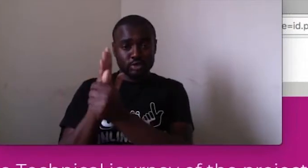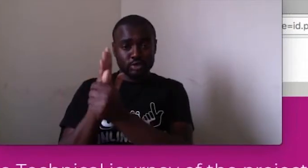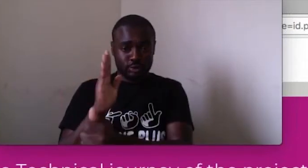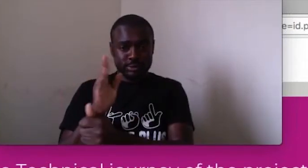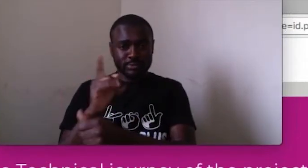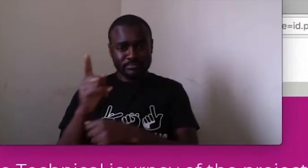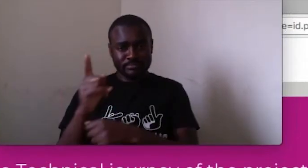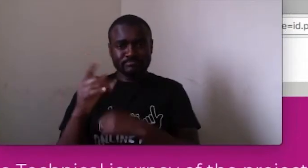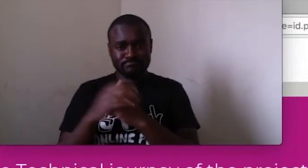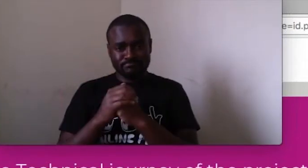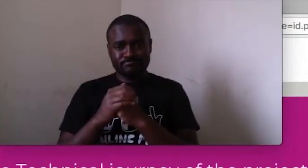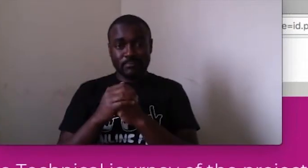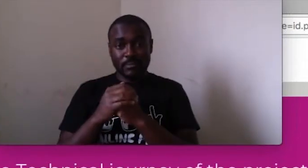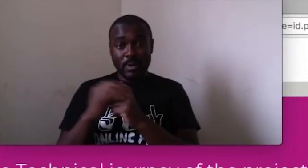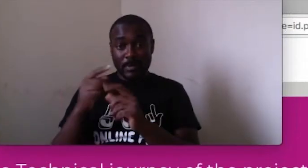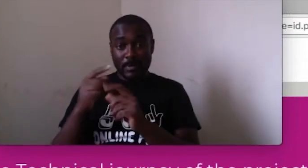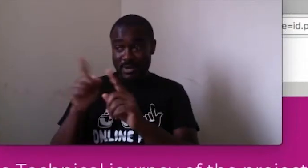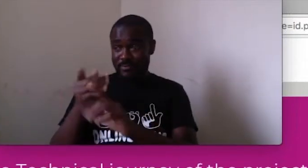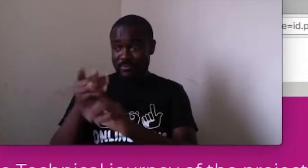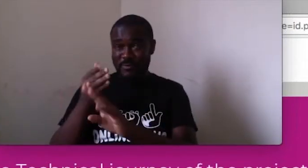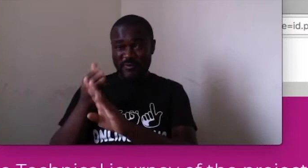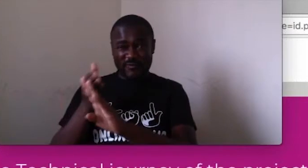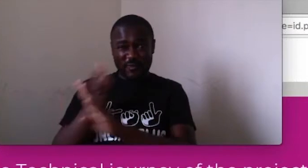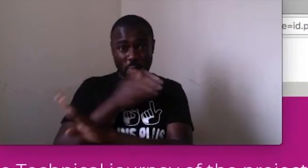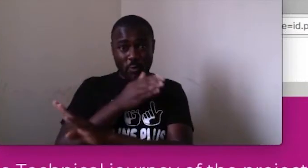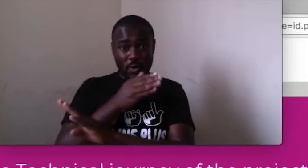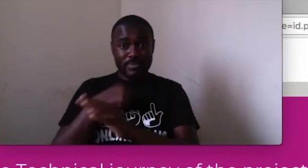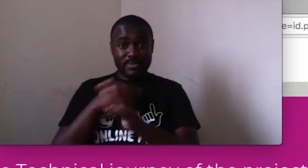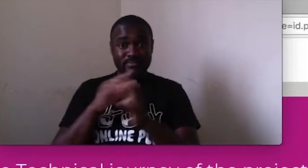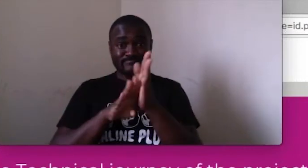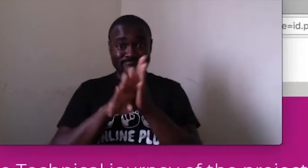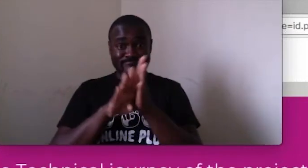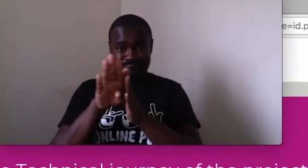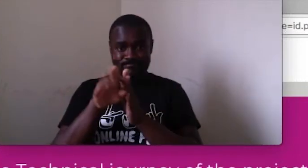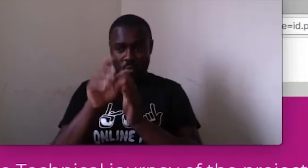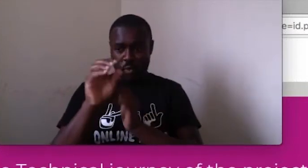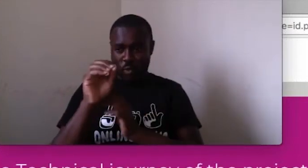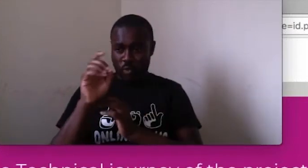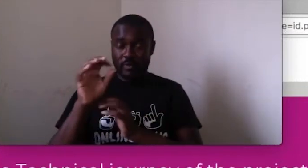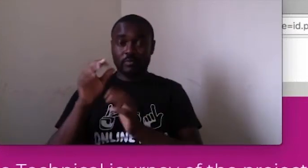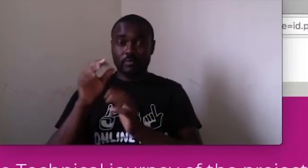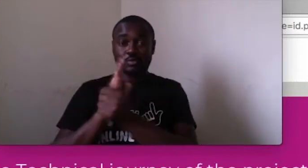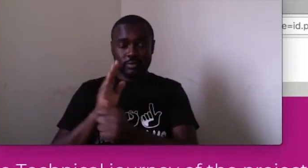The third challenge I joined was for the Oxford Dictionaries